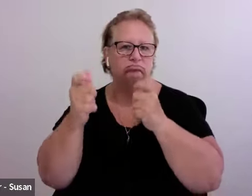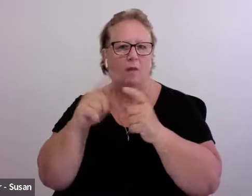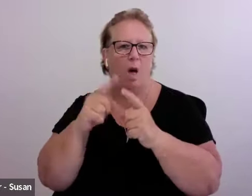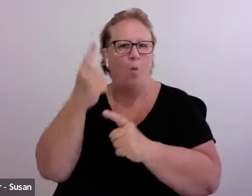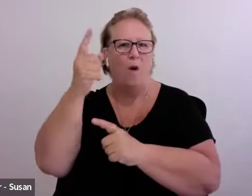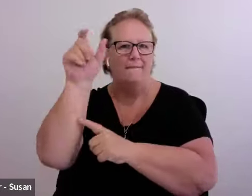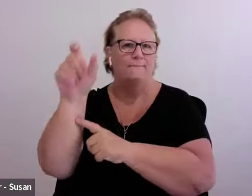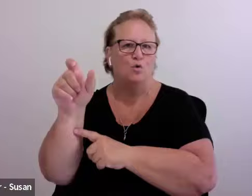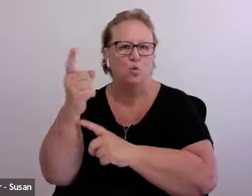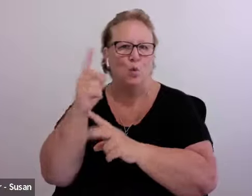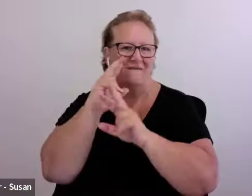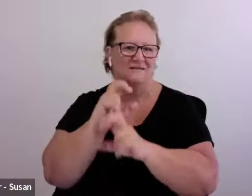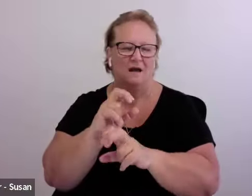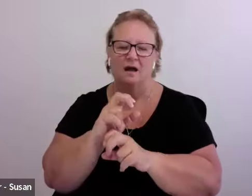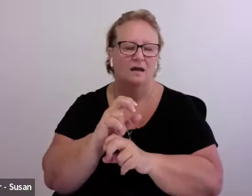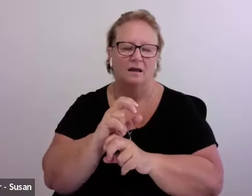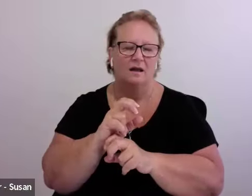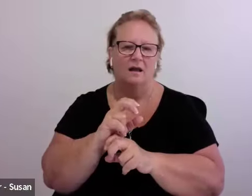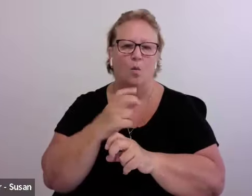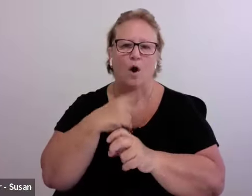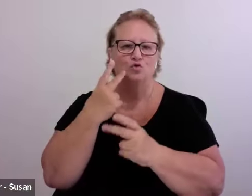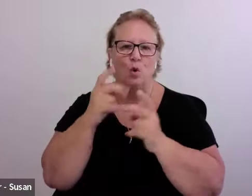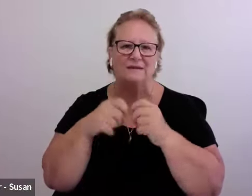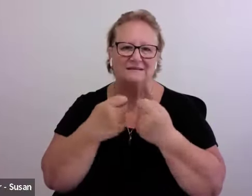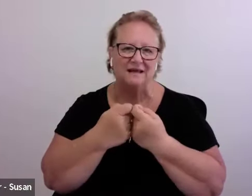institution. So we're not asking for a traditional